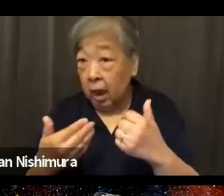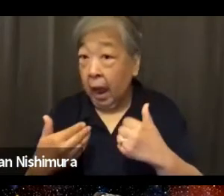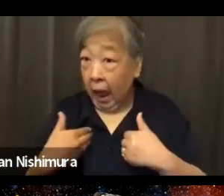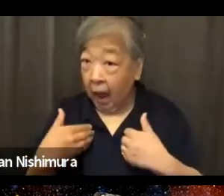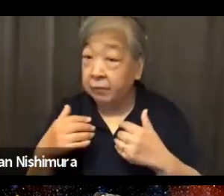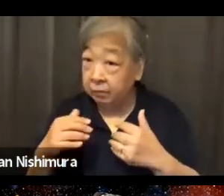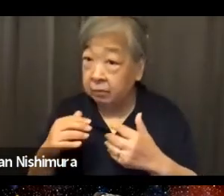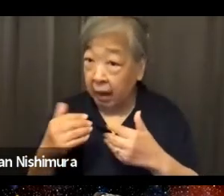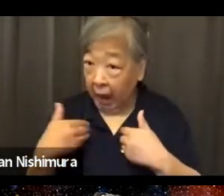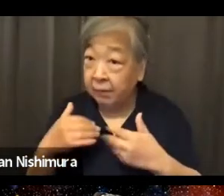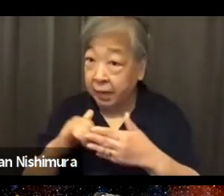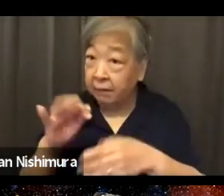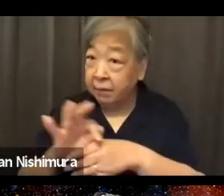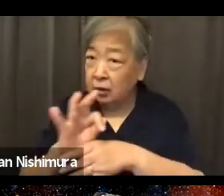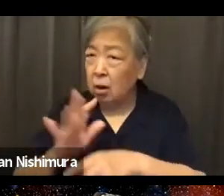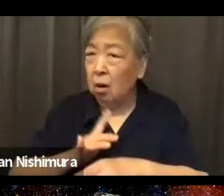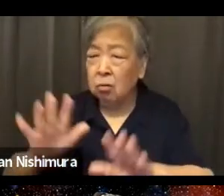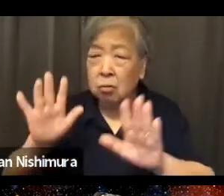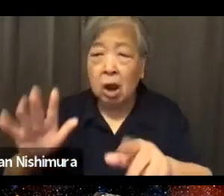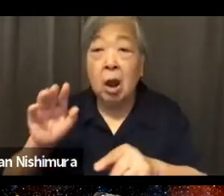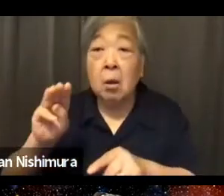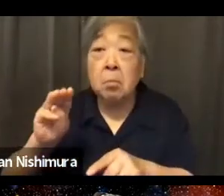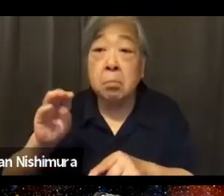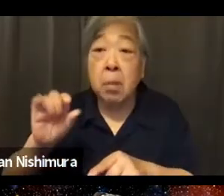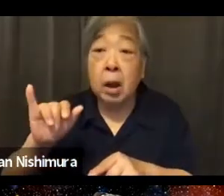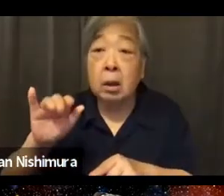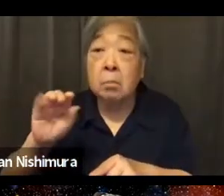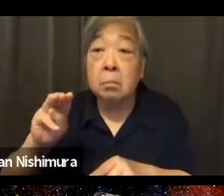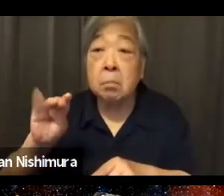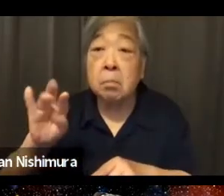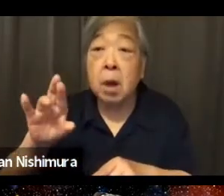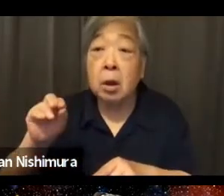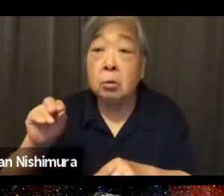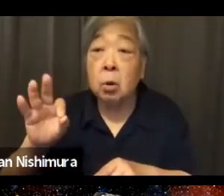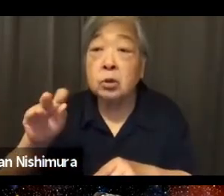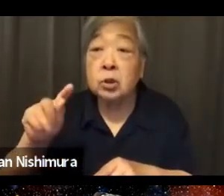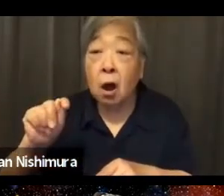Often in Microsoft PowerPoint or Google Slides you can also integrate that service in there.